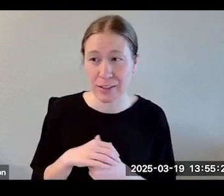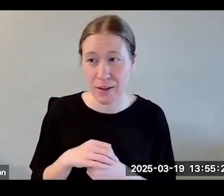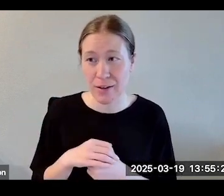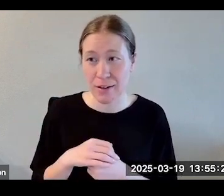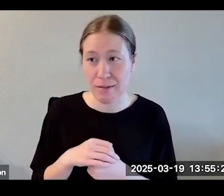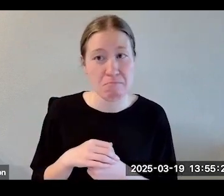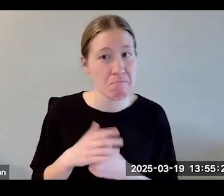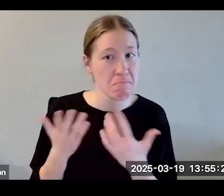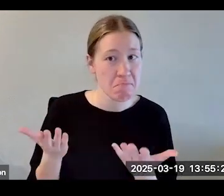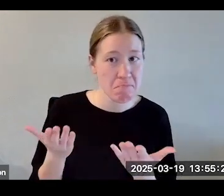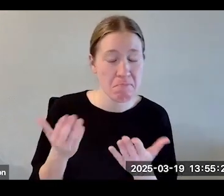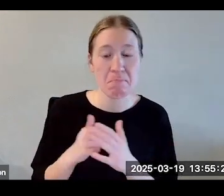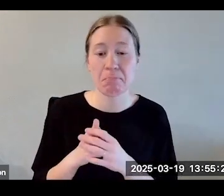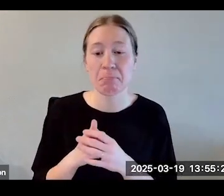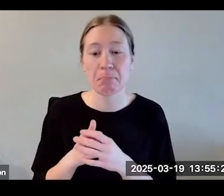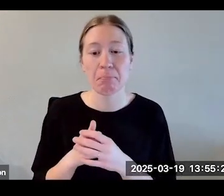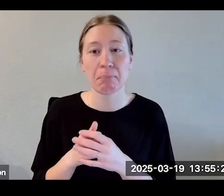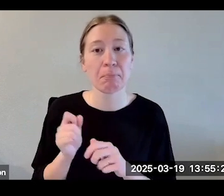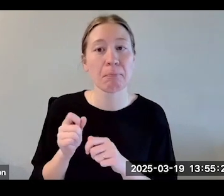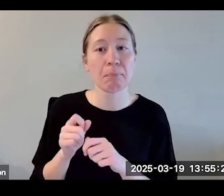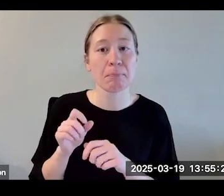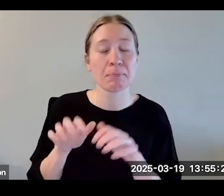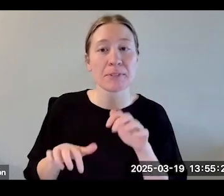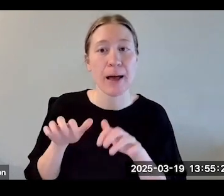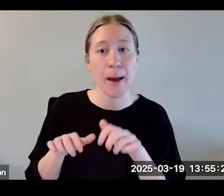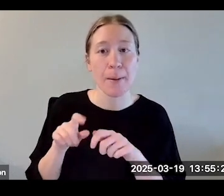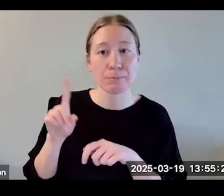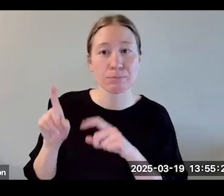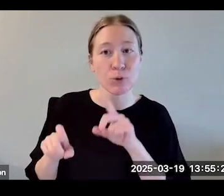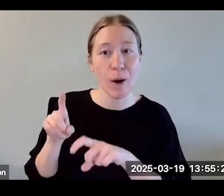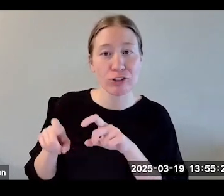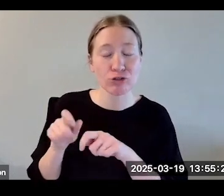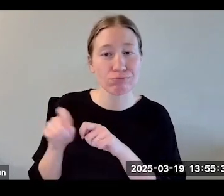any questions that we wanted to talk through a little bit more in detail.